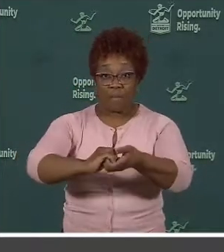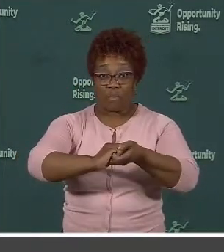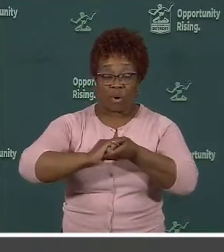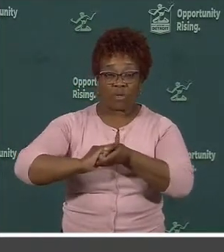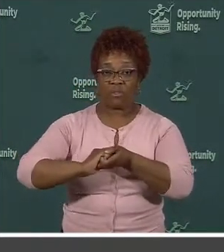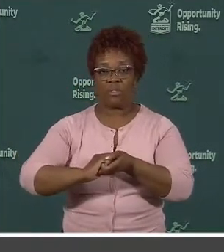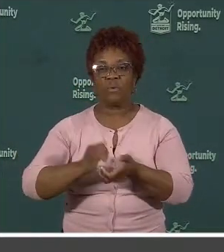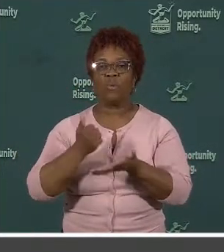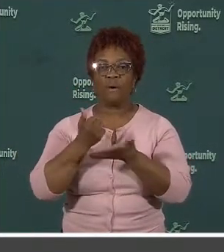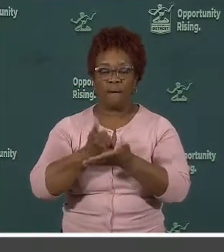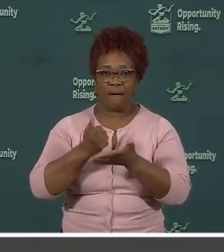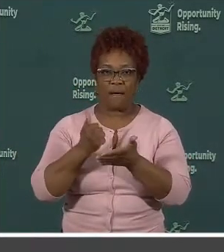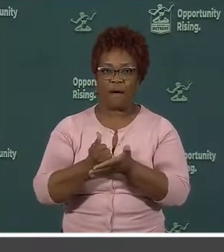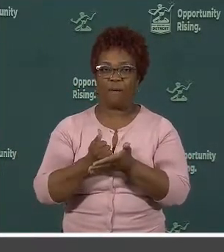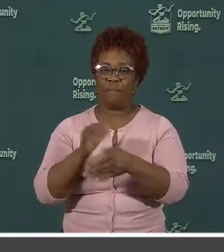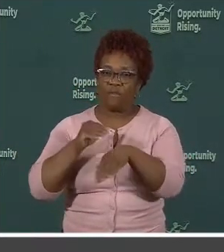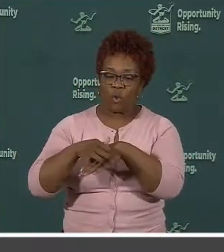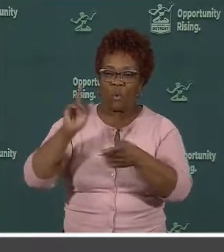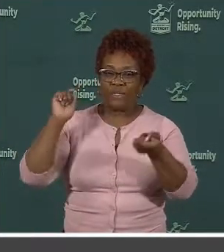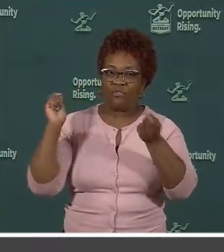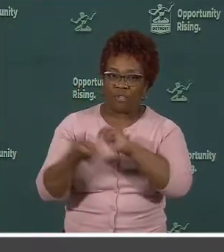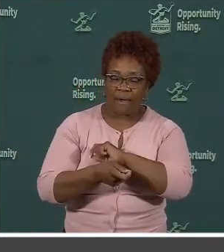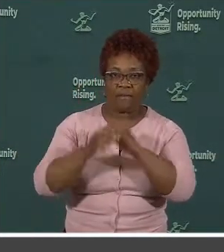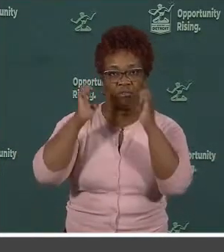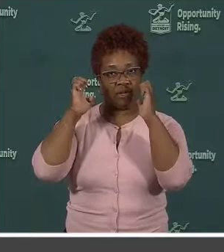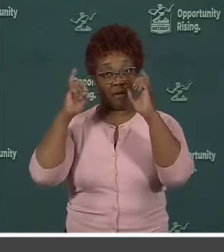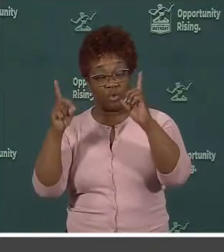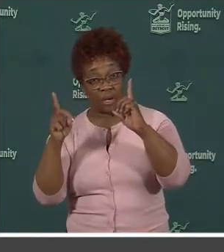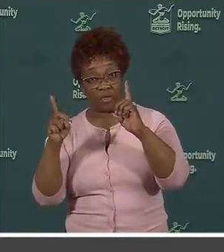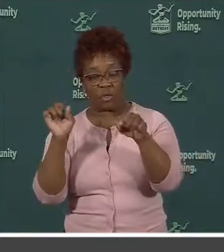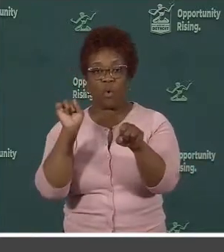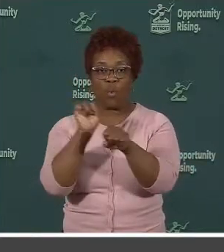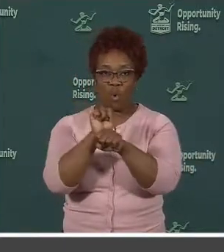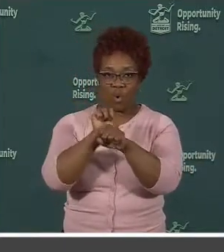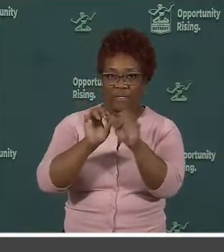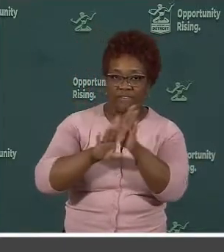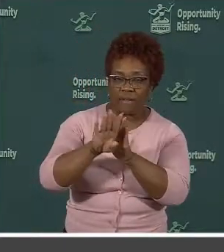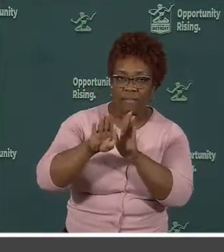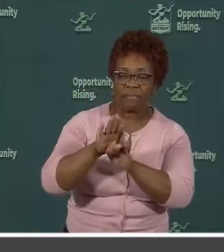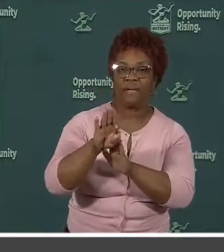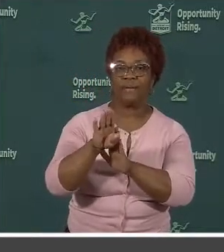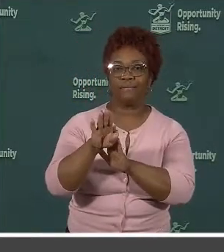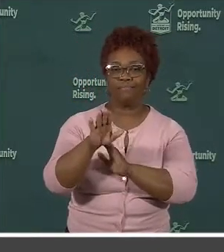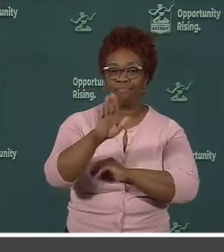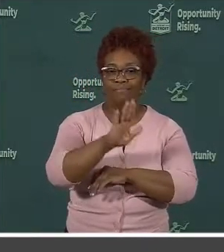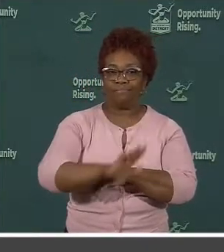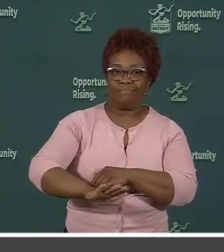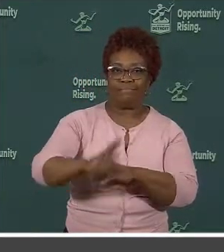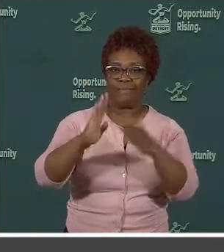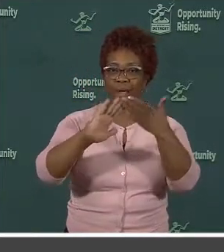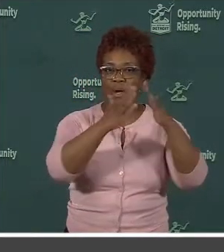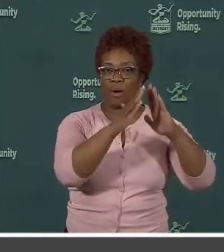THROUGH THE EFFORTS IN EDUCATION WORKFORCE DEVELOPMENT AND NEIGHBORHOOD REVITALIZATION